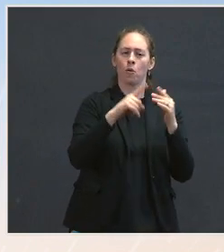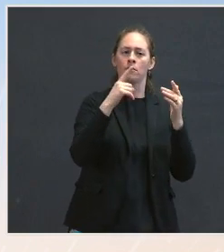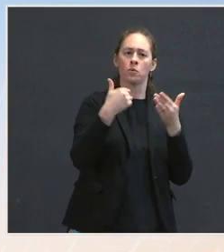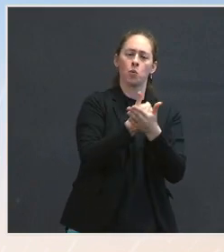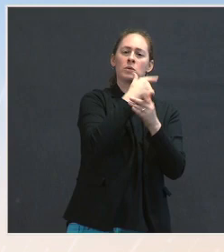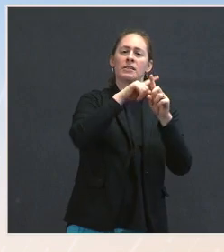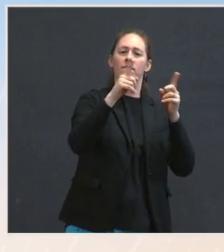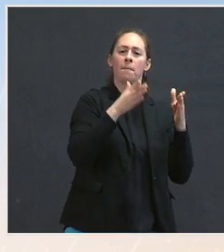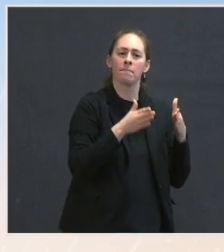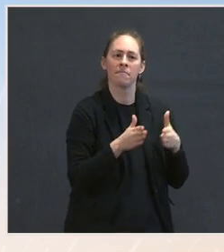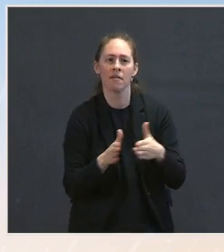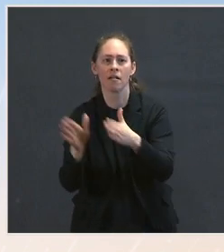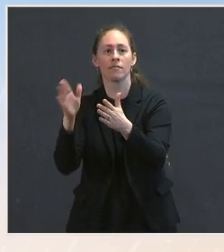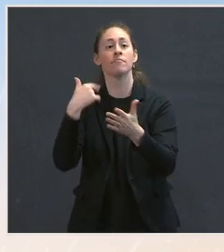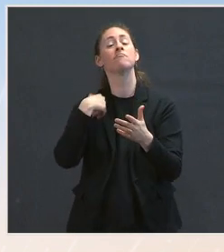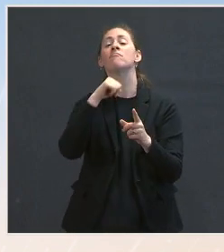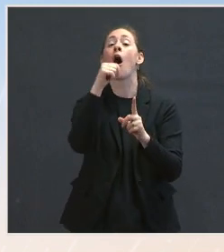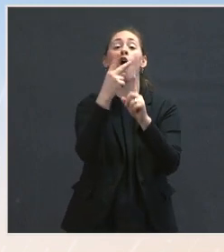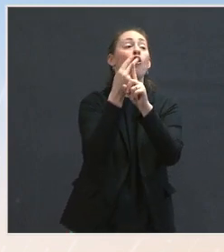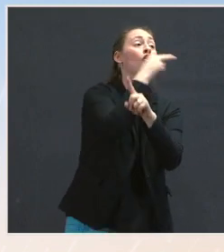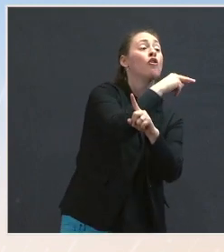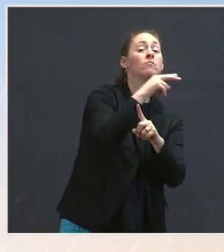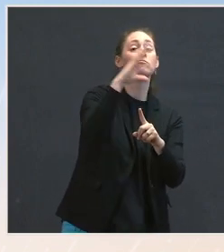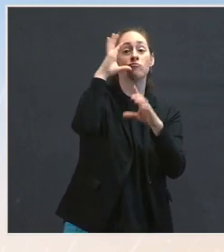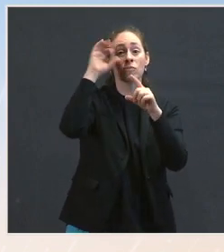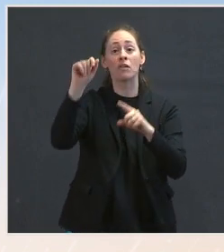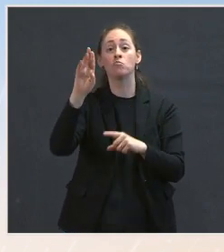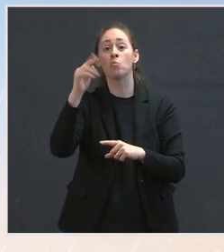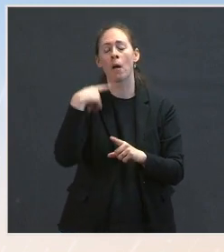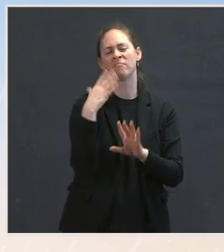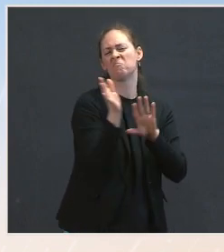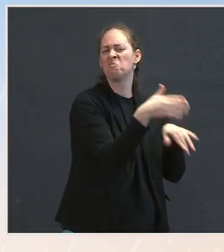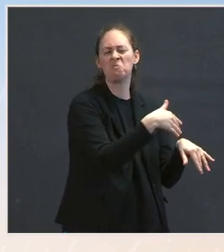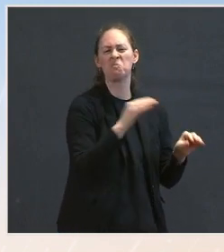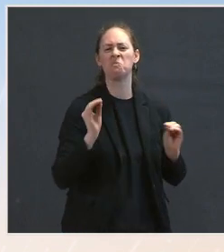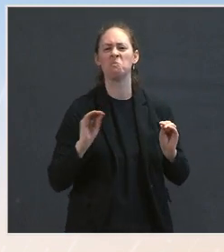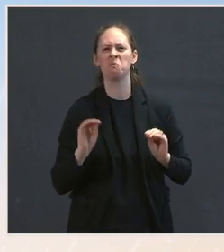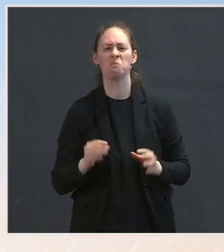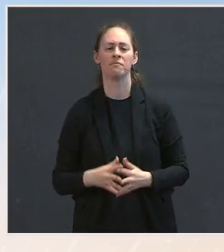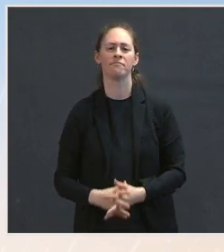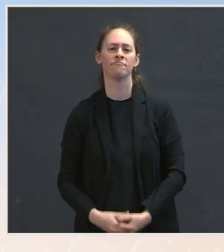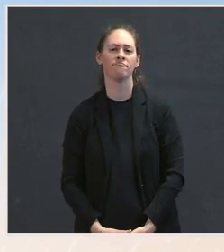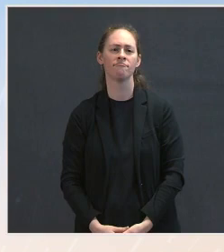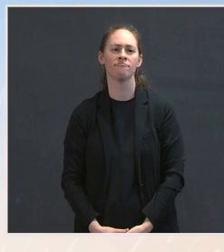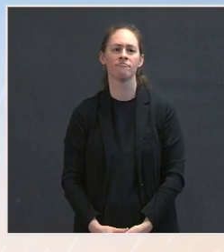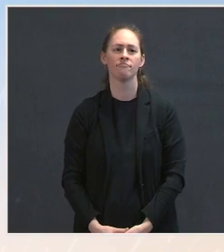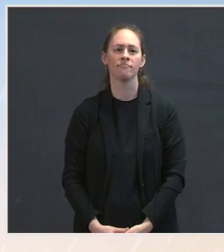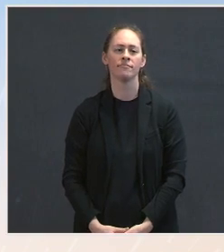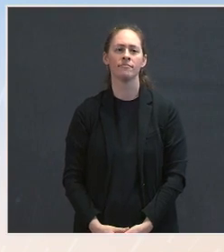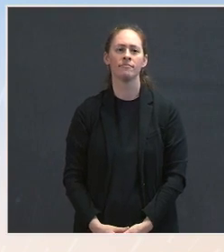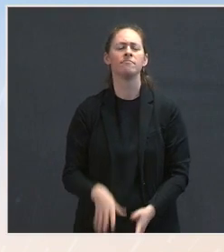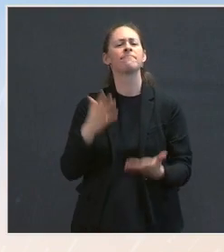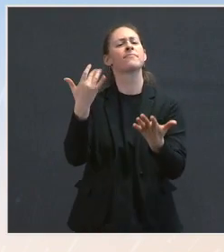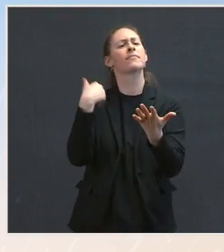Go ahead. The Press: Thank you, Jen. The head of the group the President is going to meet with today, the National Governors Association,